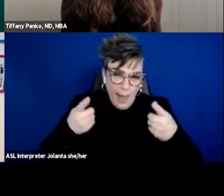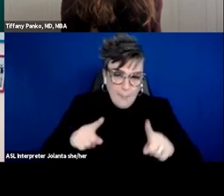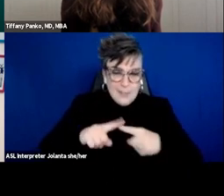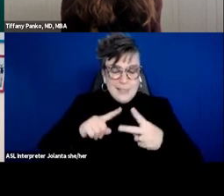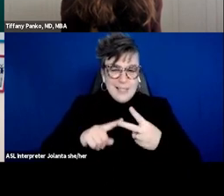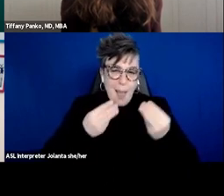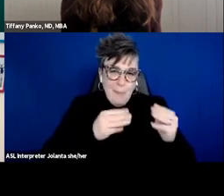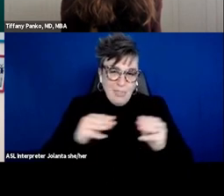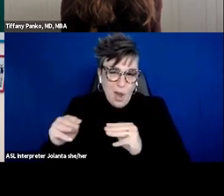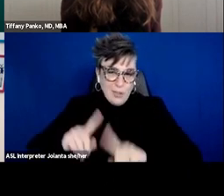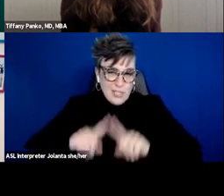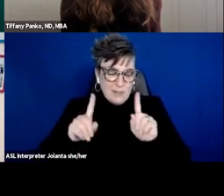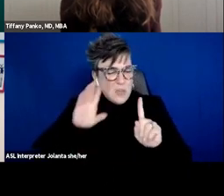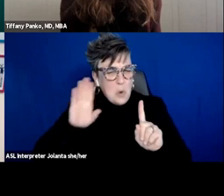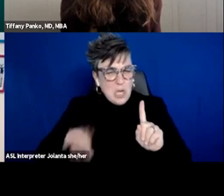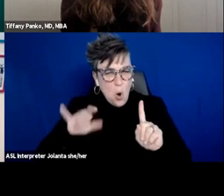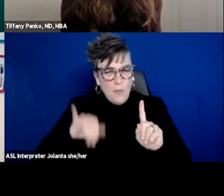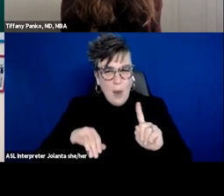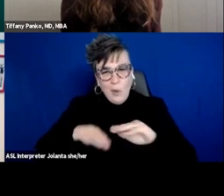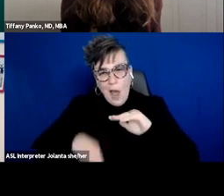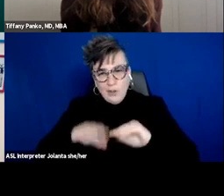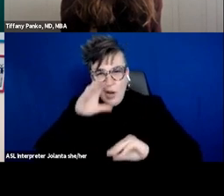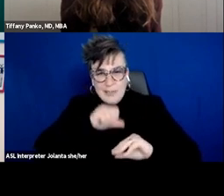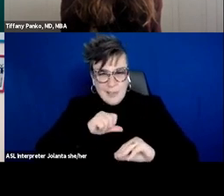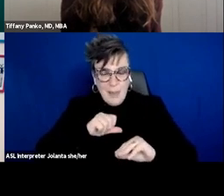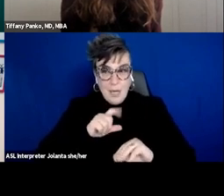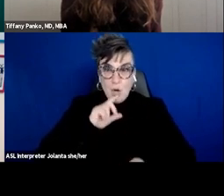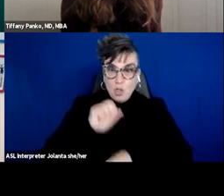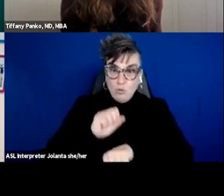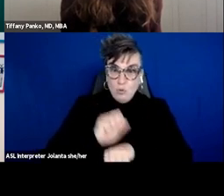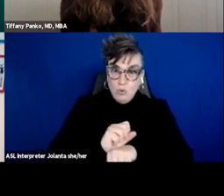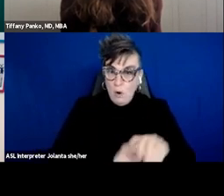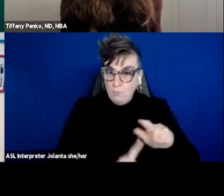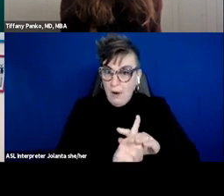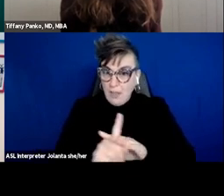that may underestimate true prevalence, but suffice it to say, we are nowhere near where